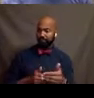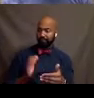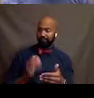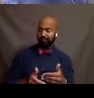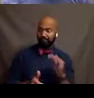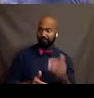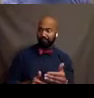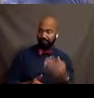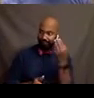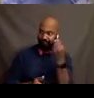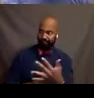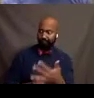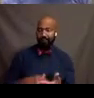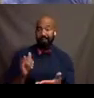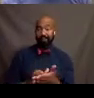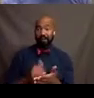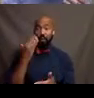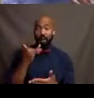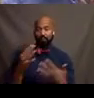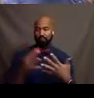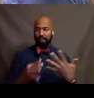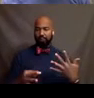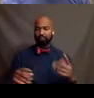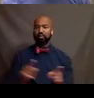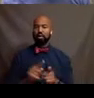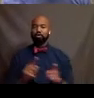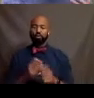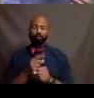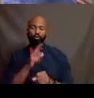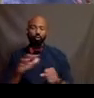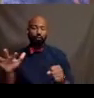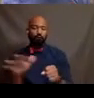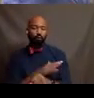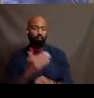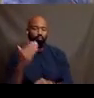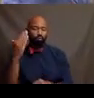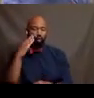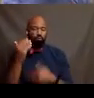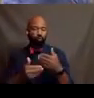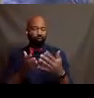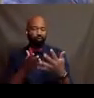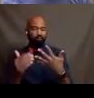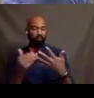And I've said this, but I think it's important to really have an- You don't have to be ready to answer this, I would say,